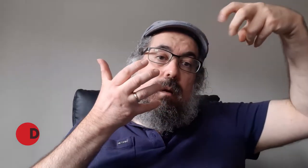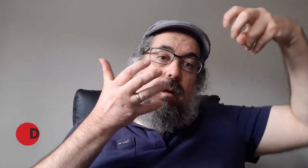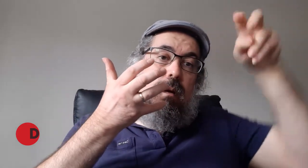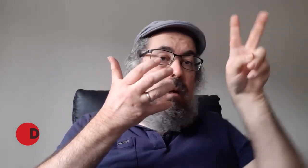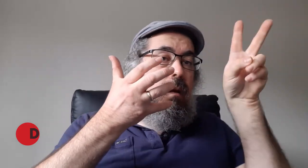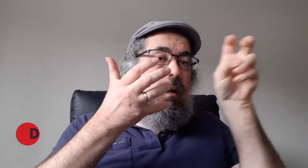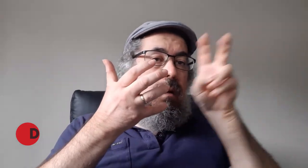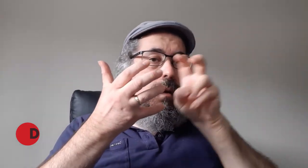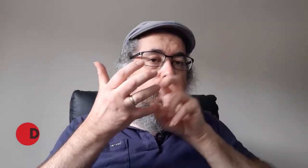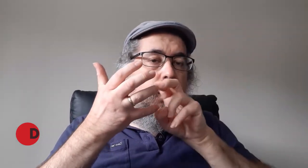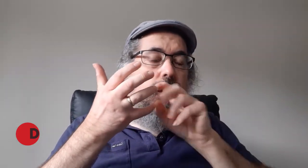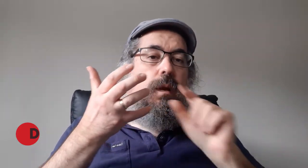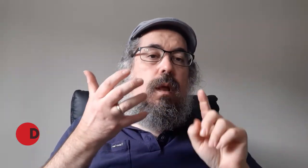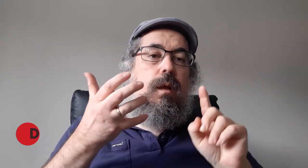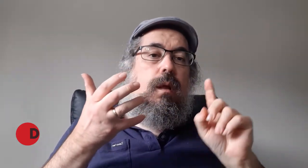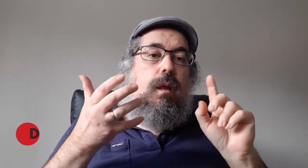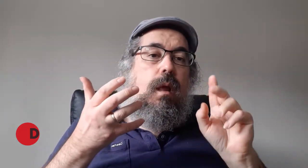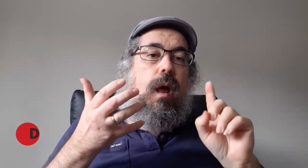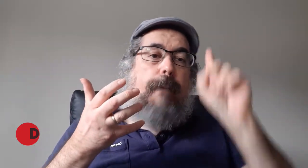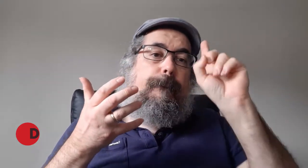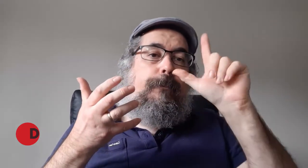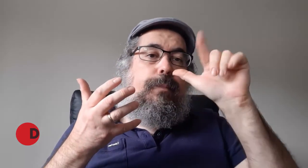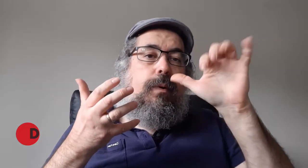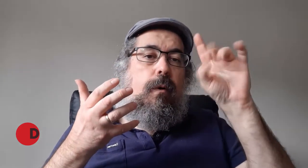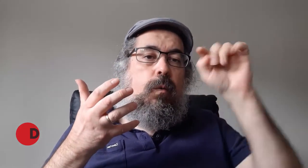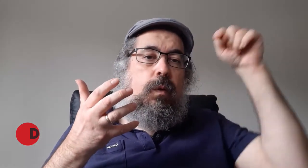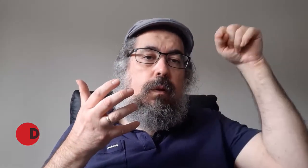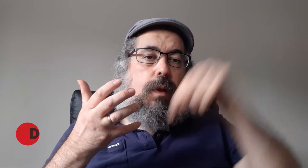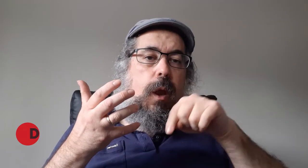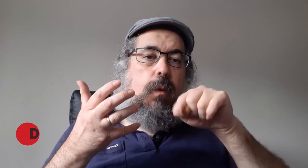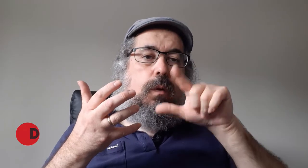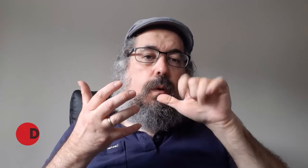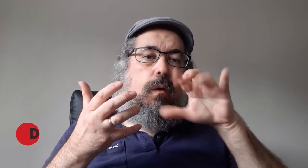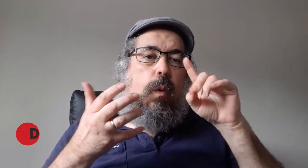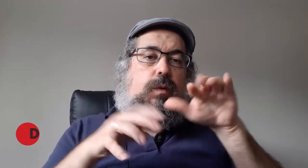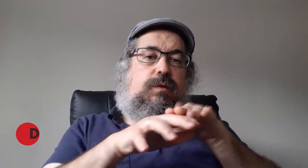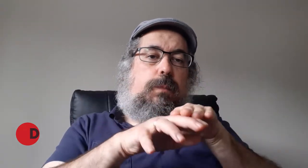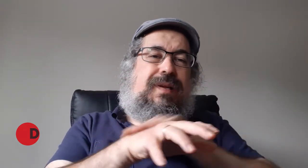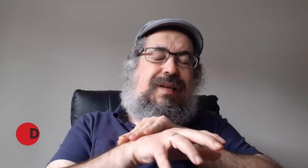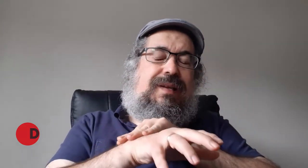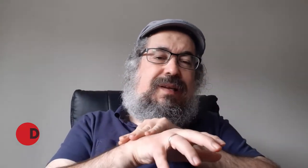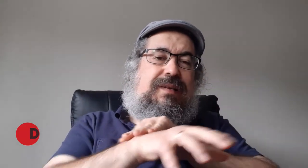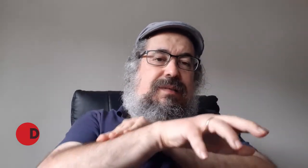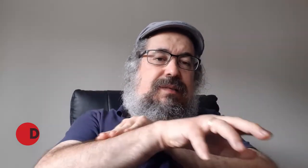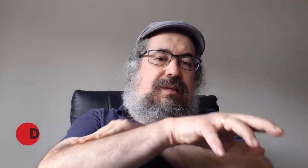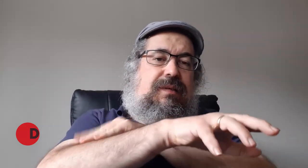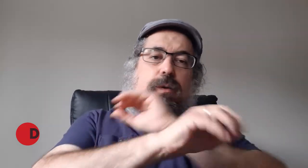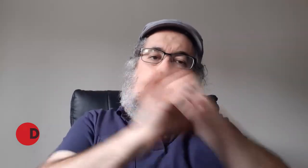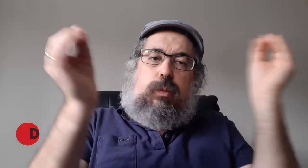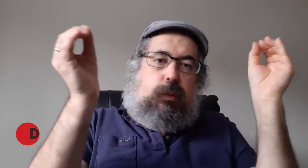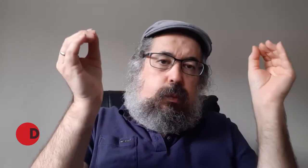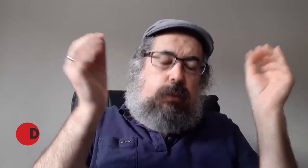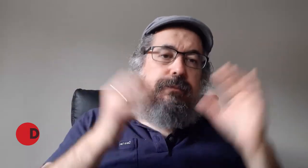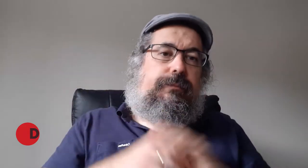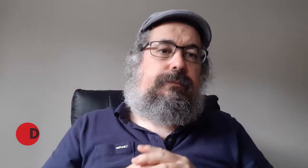meaning slowdown in download or upload speeds.